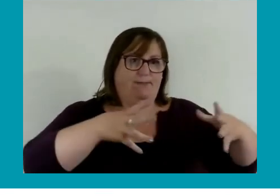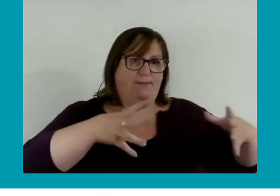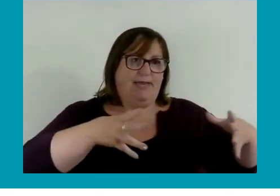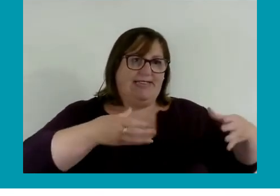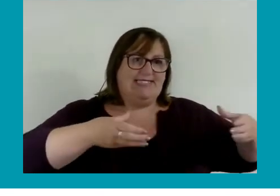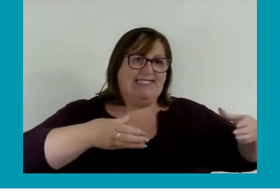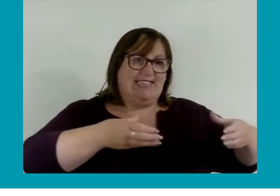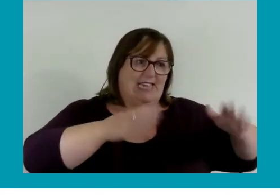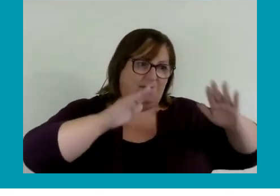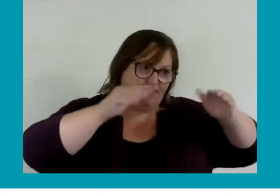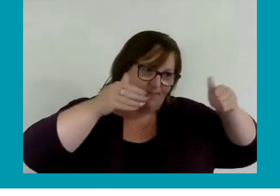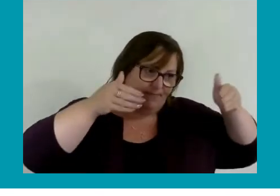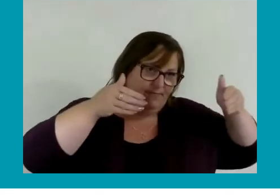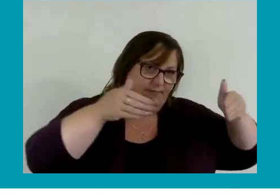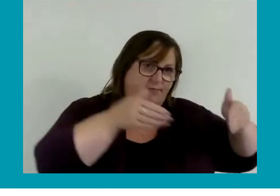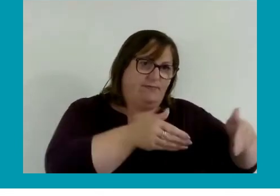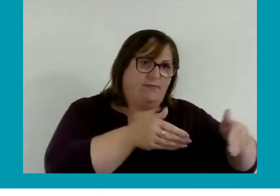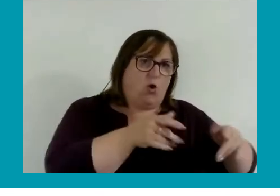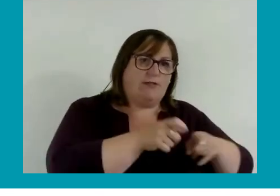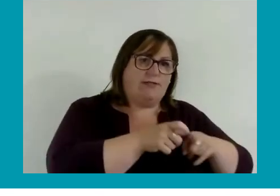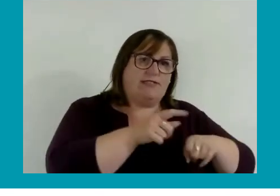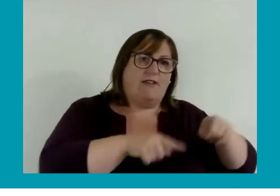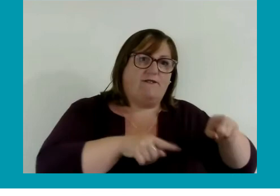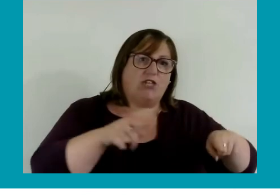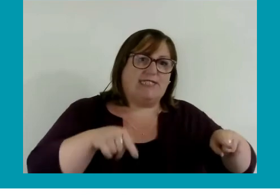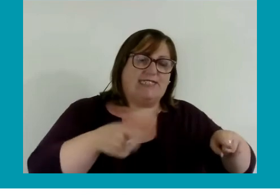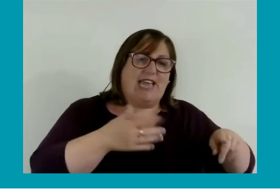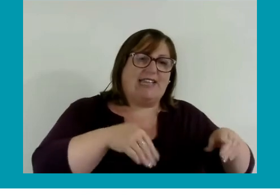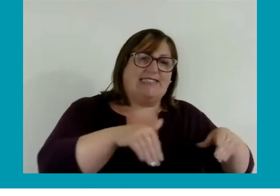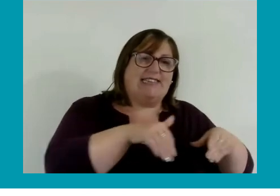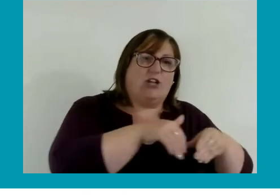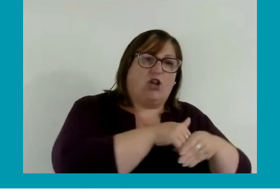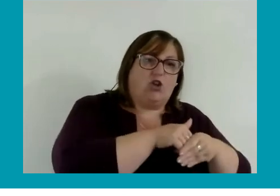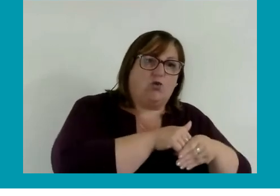and they are delivering great stuff already for our organization and have a big agenda to work